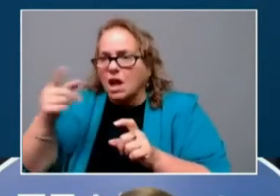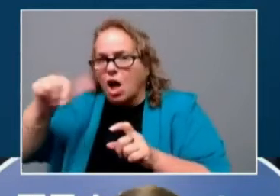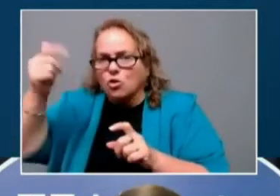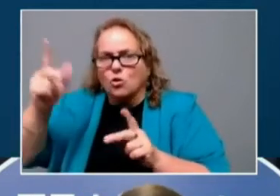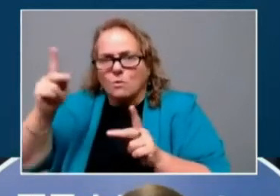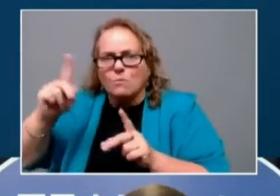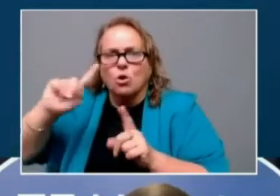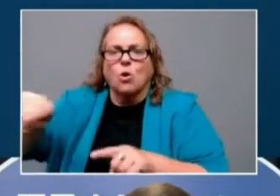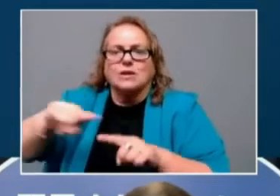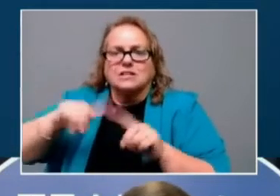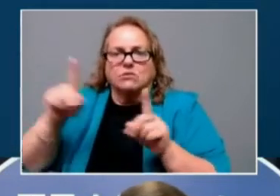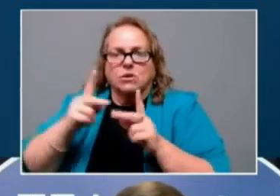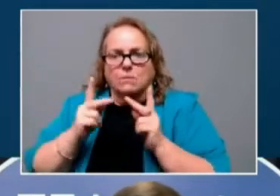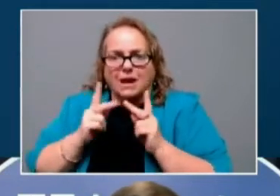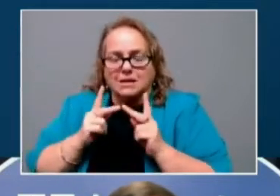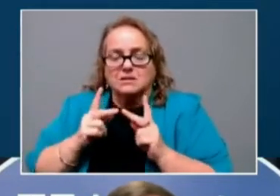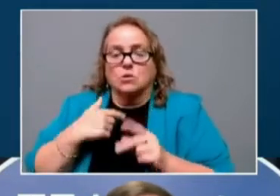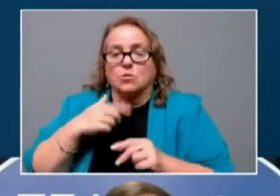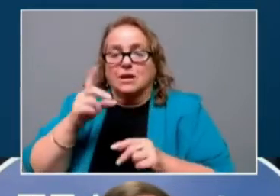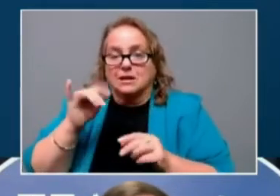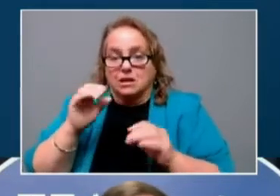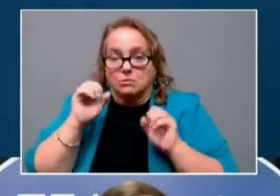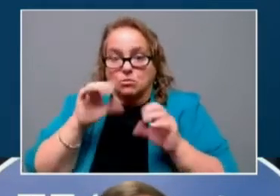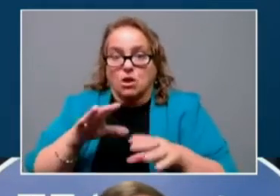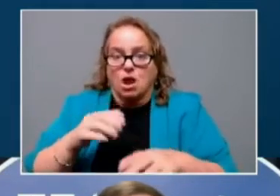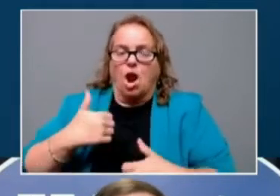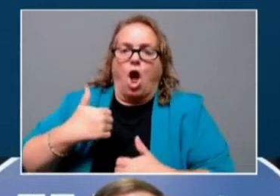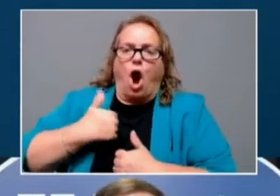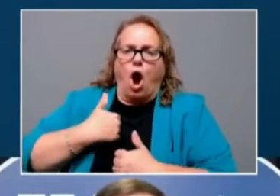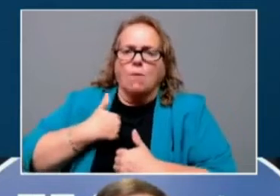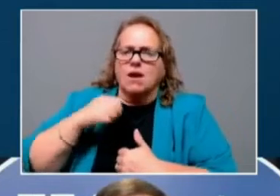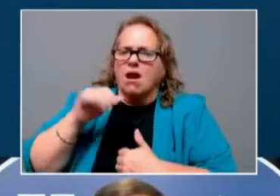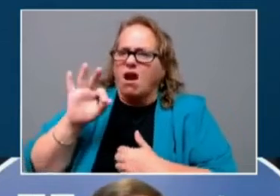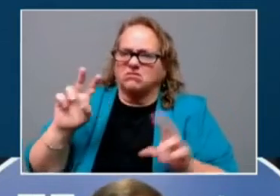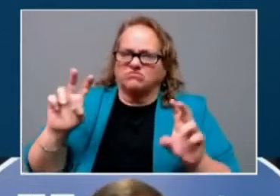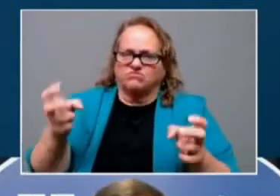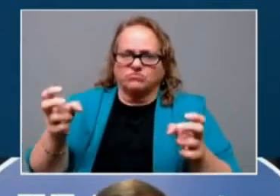army of nursing students all over Kentucky with so many different groups